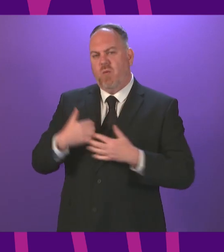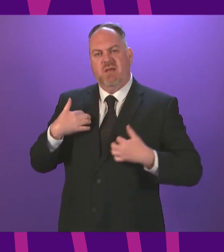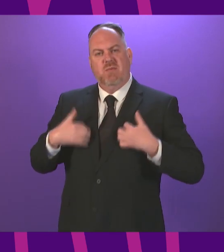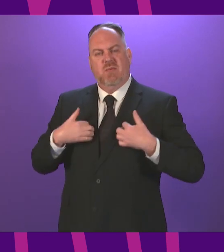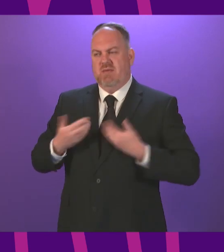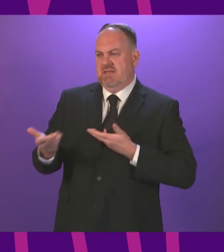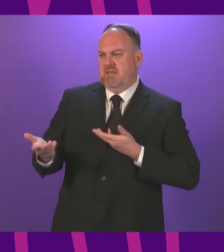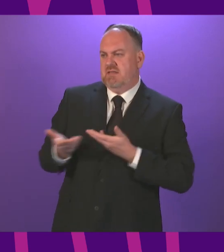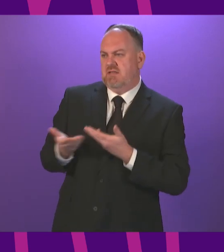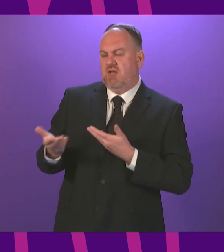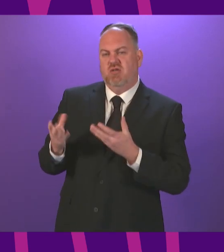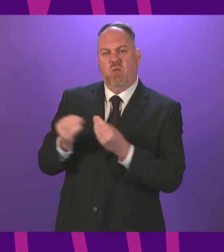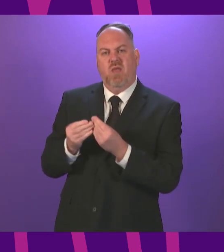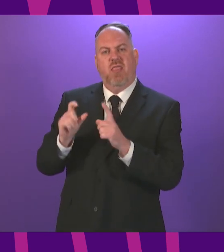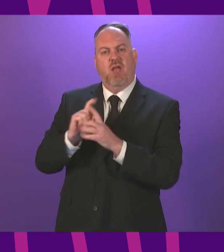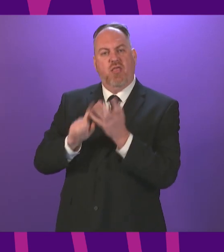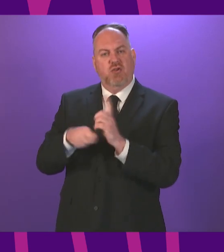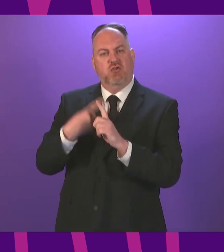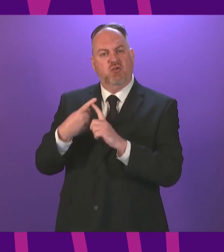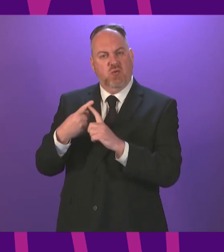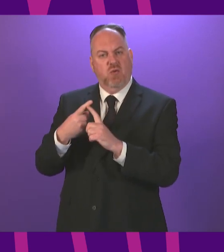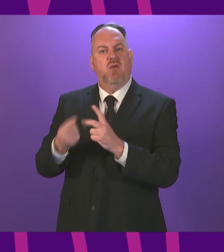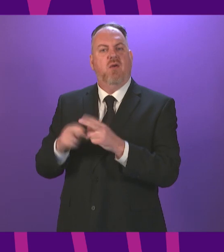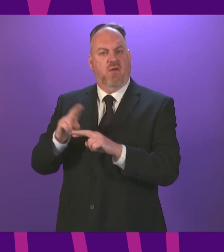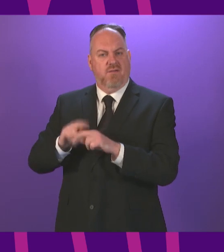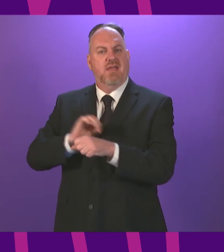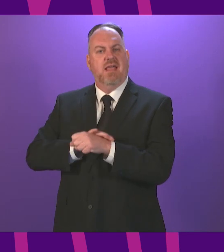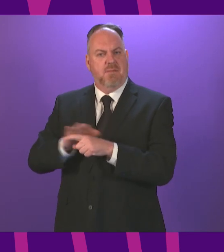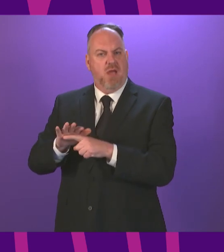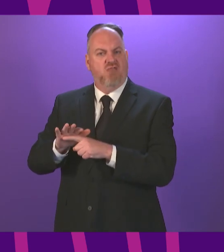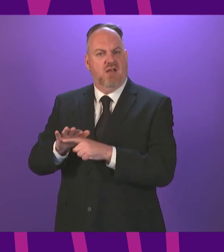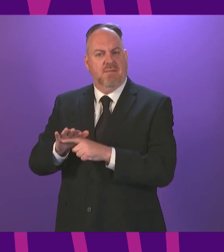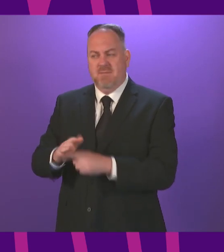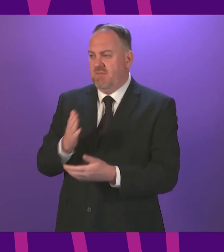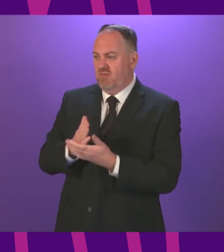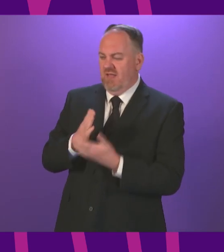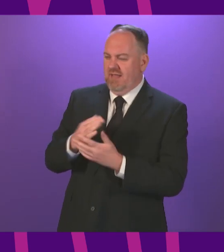indeed, I did on all the occasions that I met him—and I was struck by how different he was